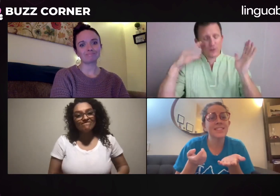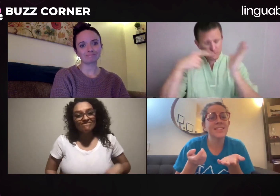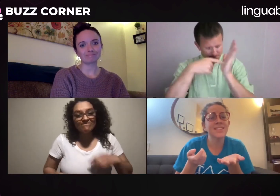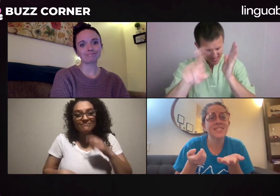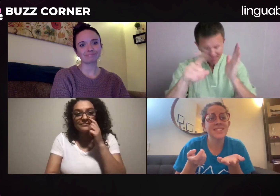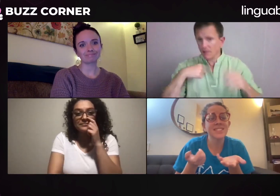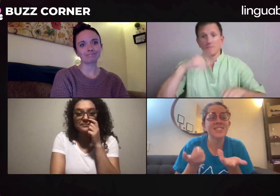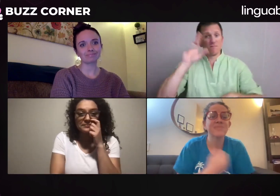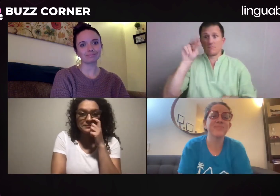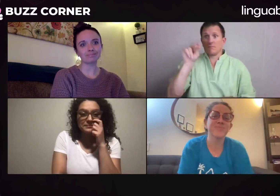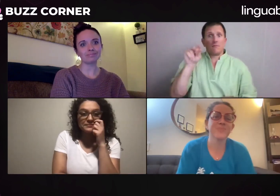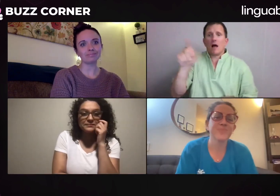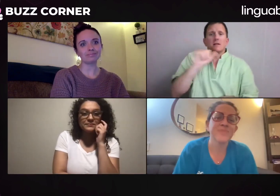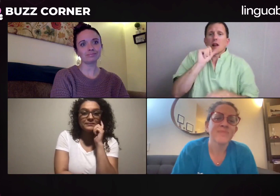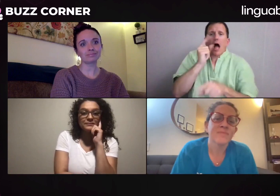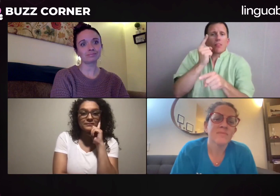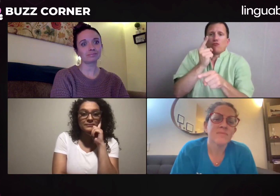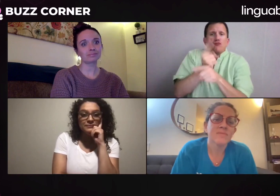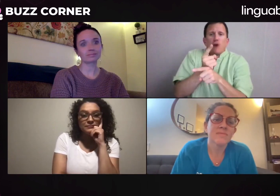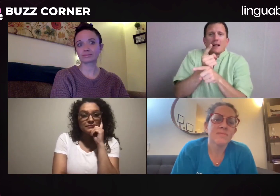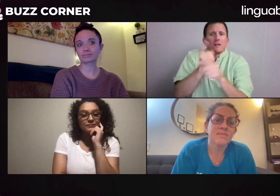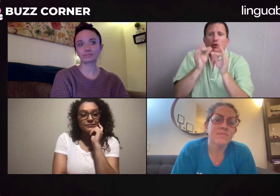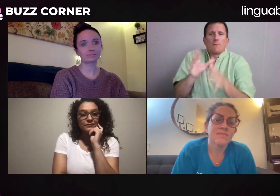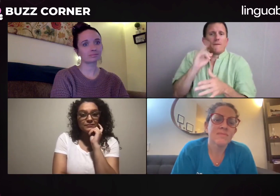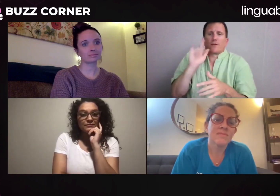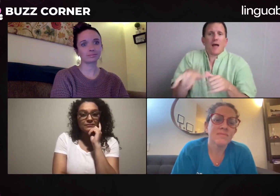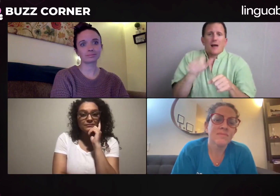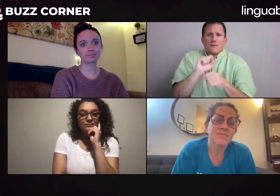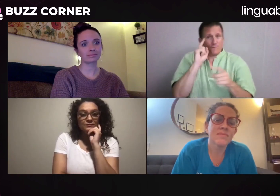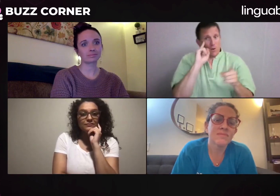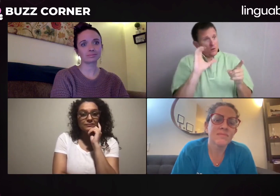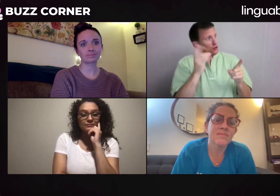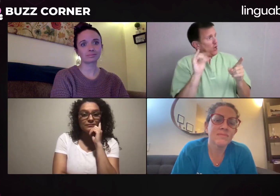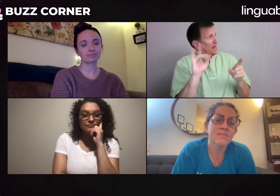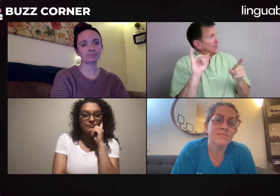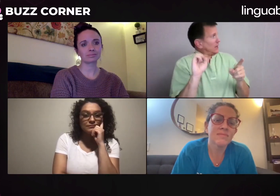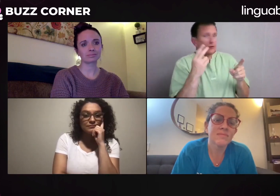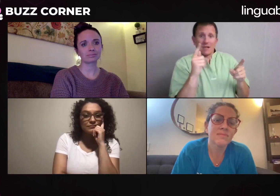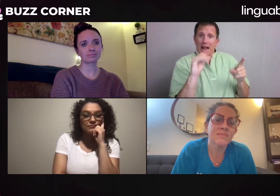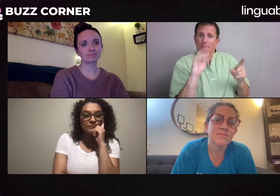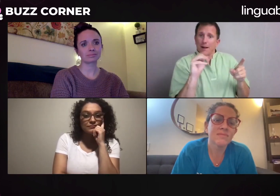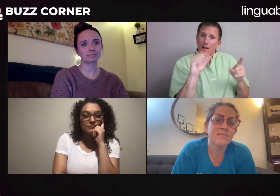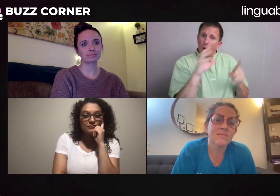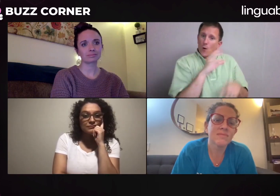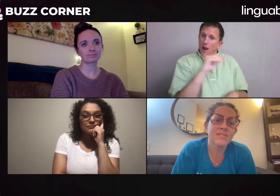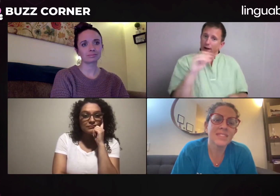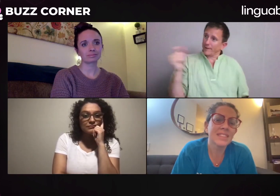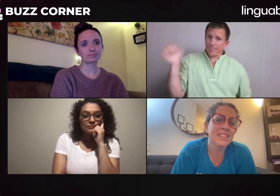No, not the right interpreter for that, for Childish Gambino.